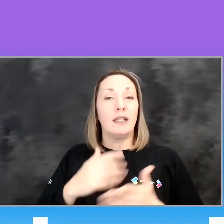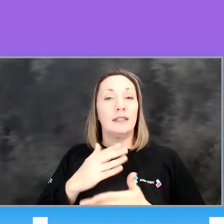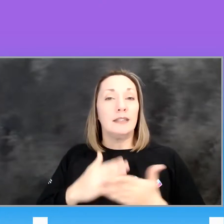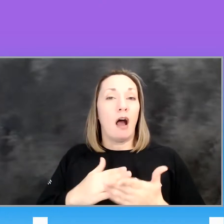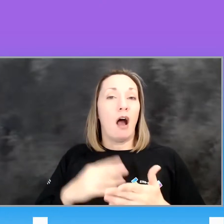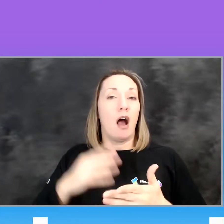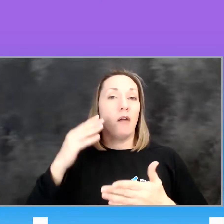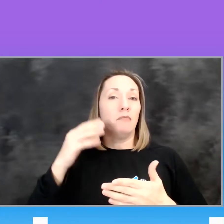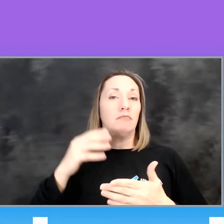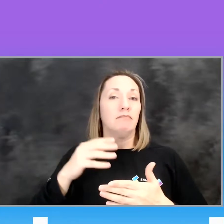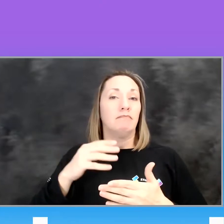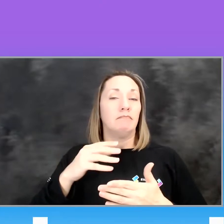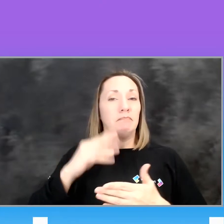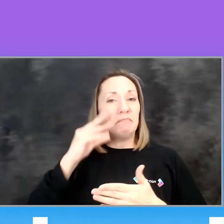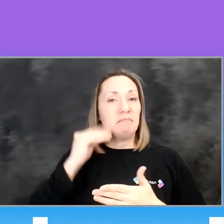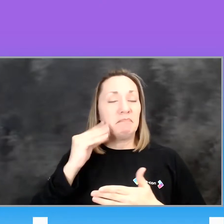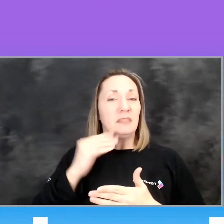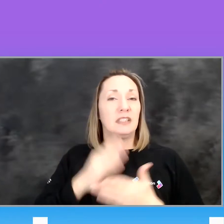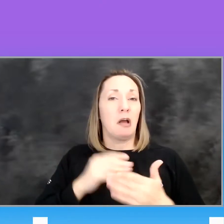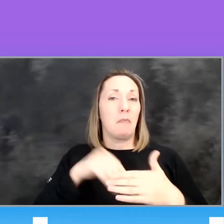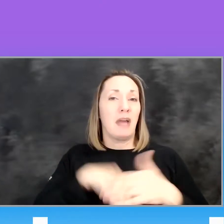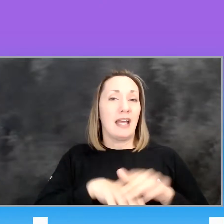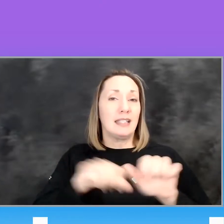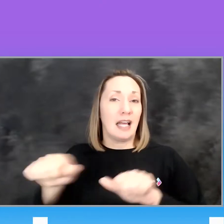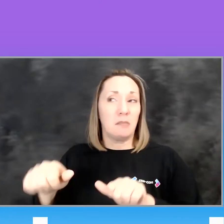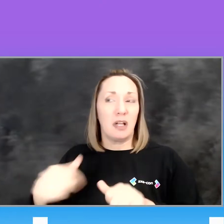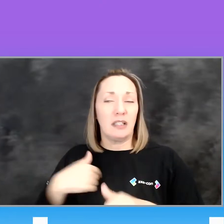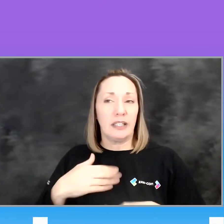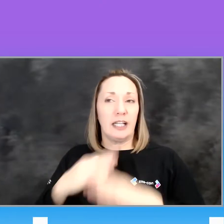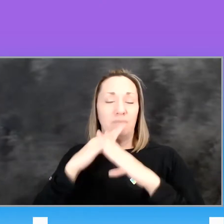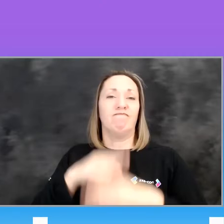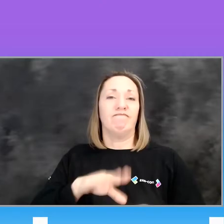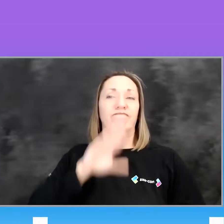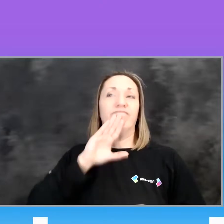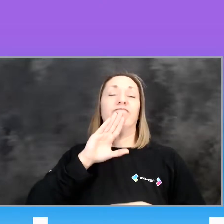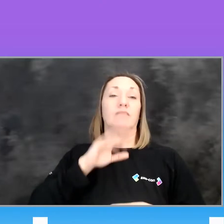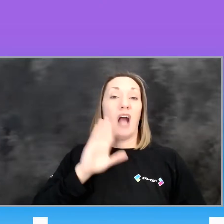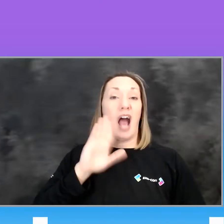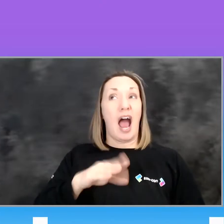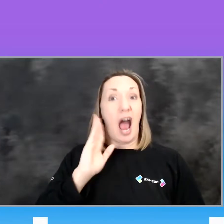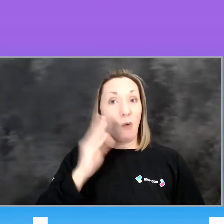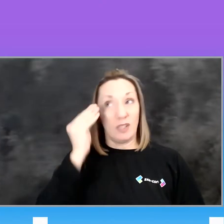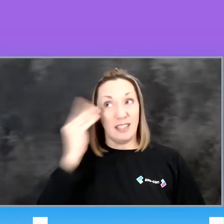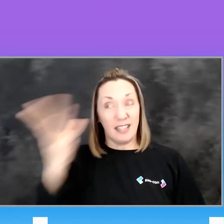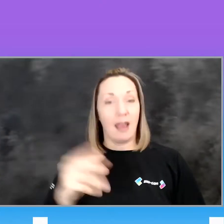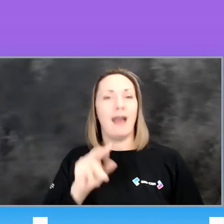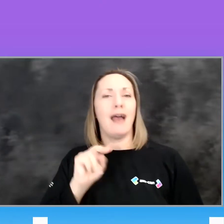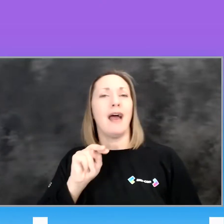accessibility, you know, I would try to I would say something and